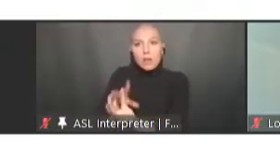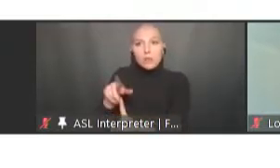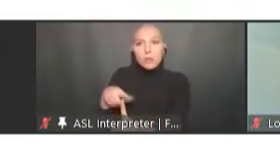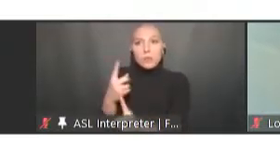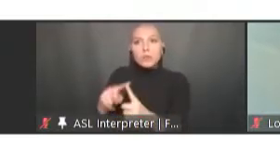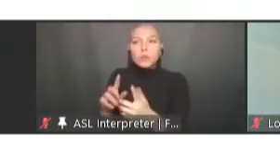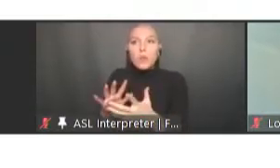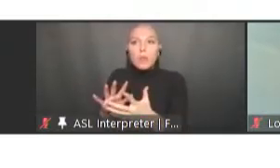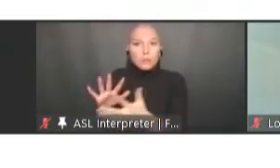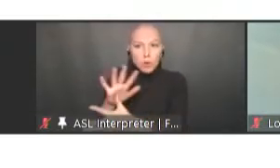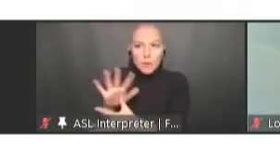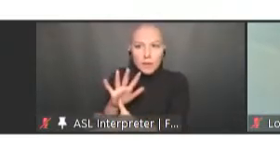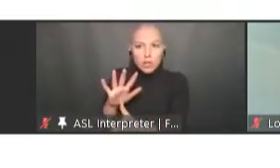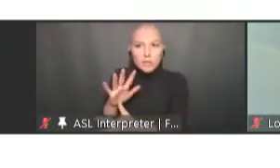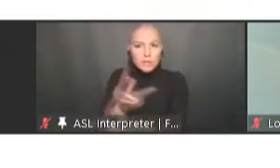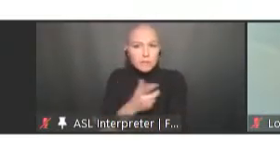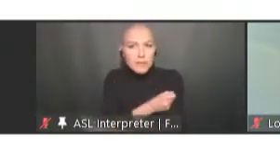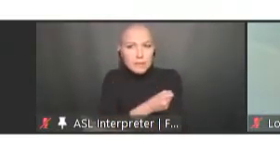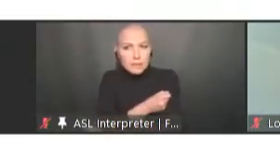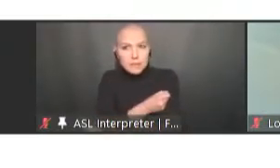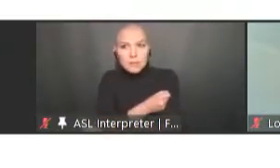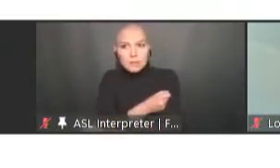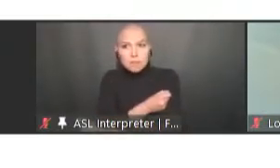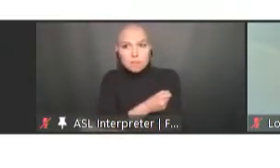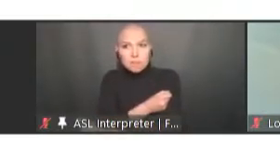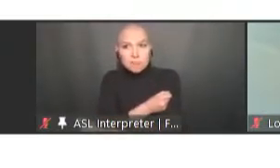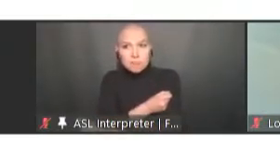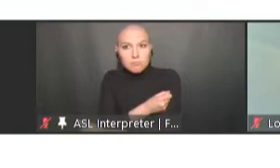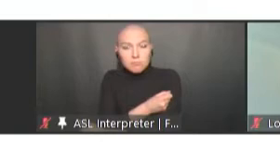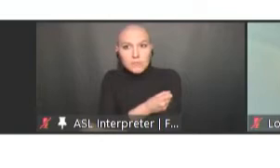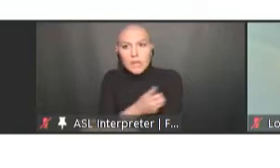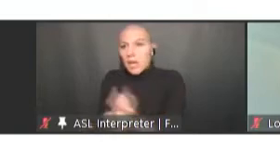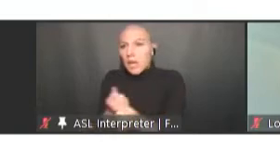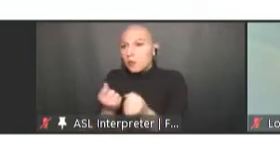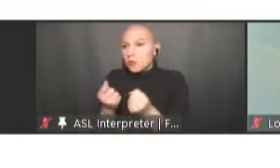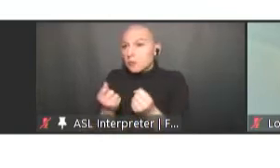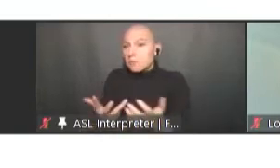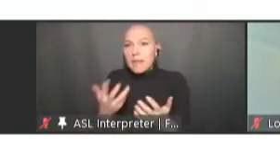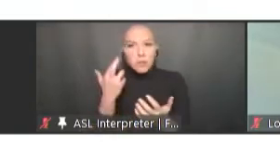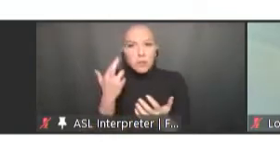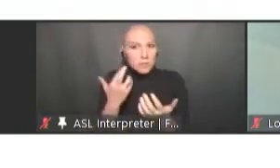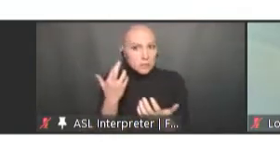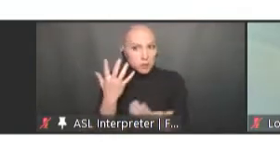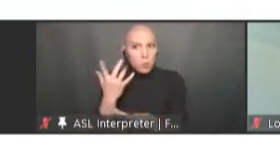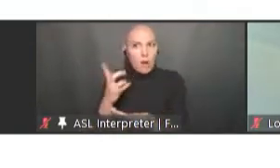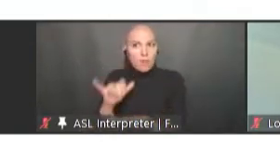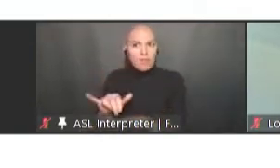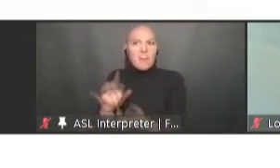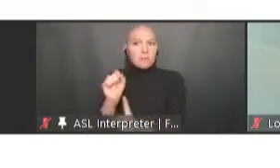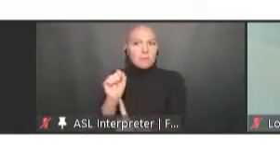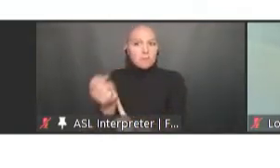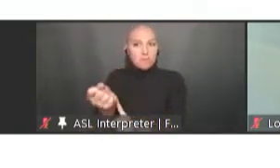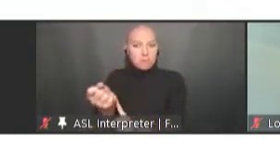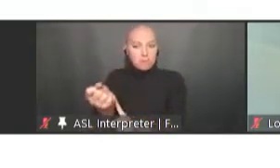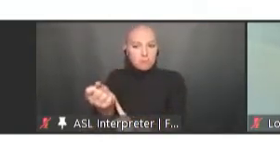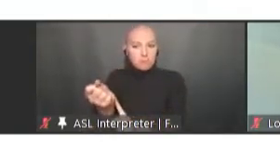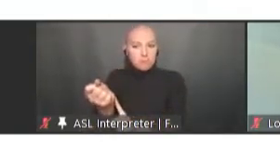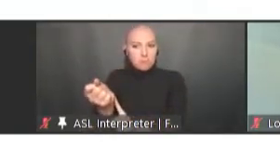a lot of implications for why that's the case. But that's still the way it reads on the website.